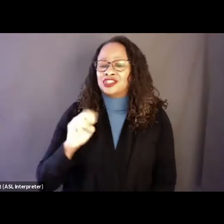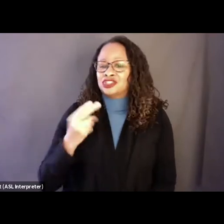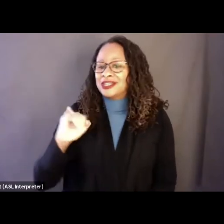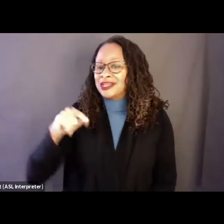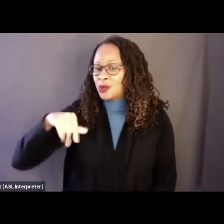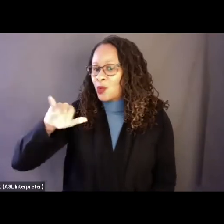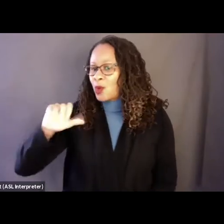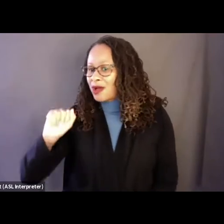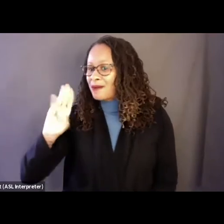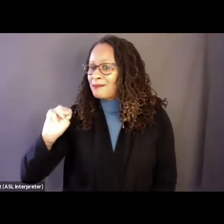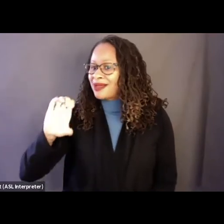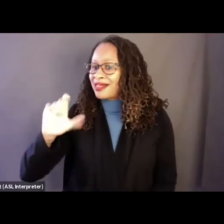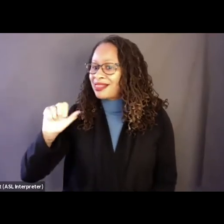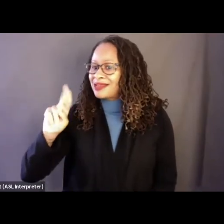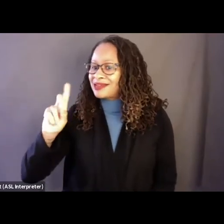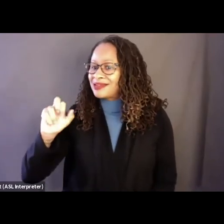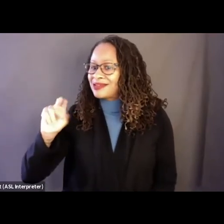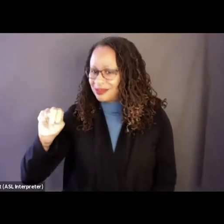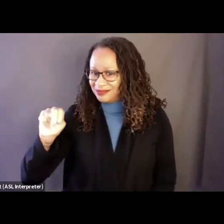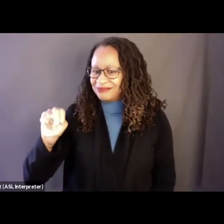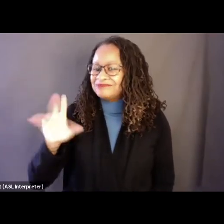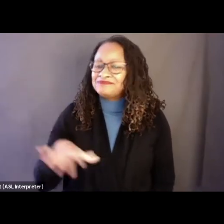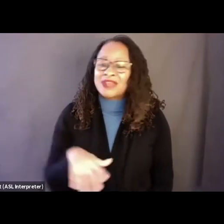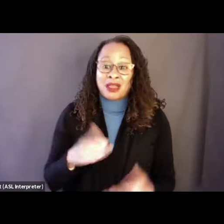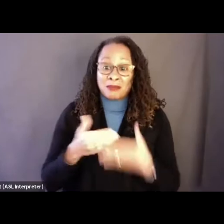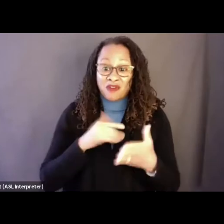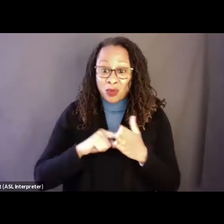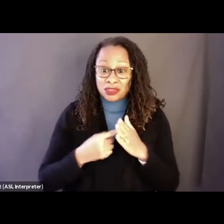Before we start, I would like to offer up a land acknowledgement.